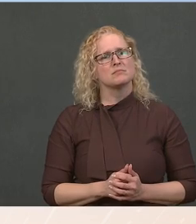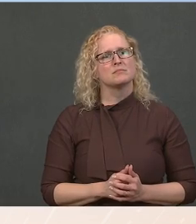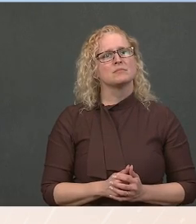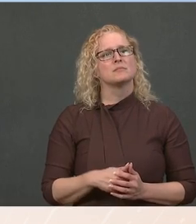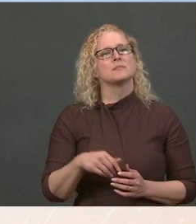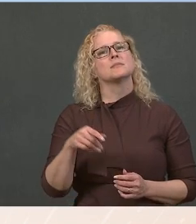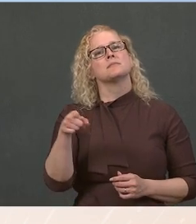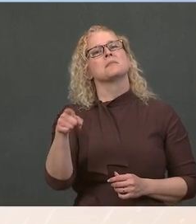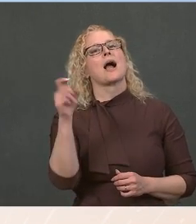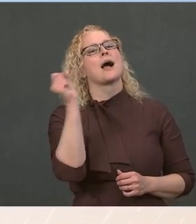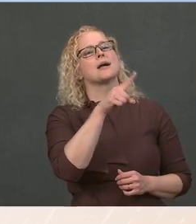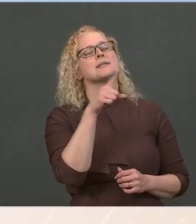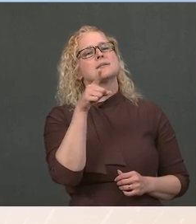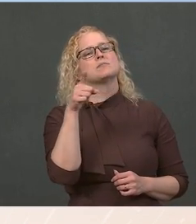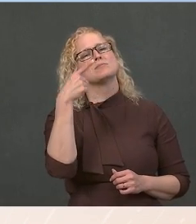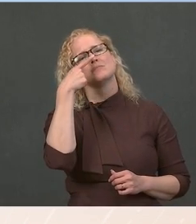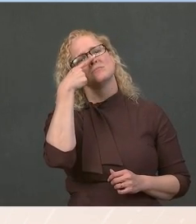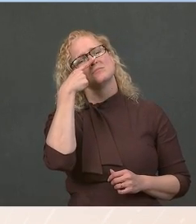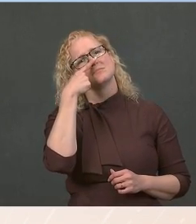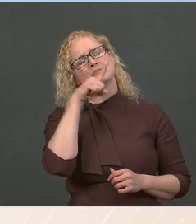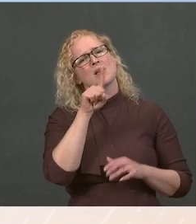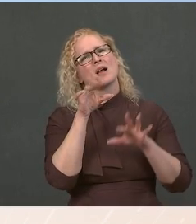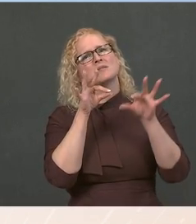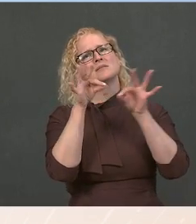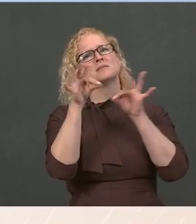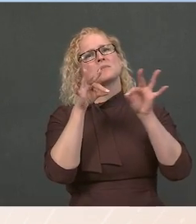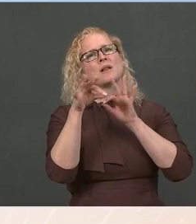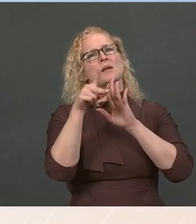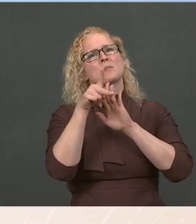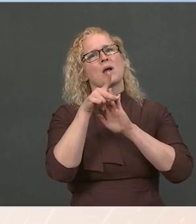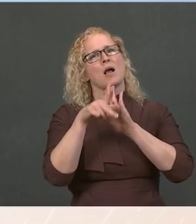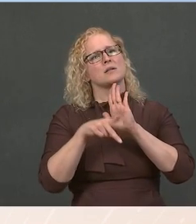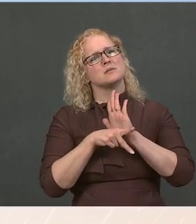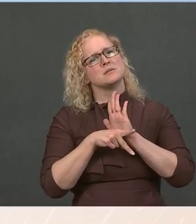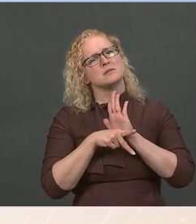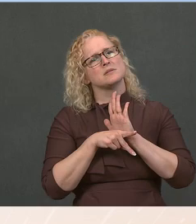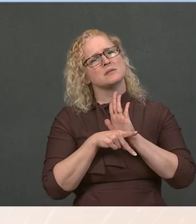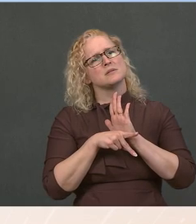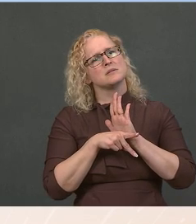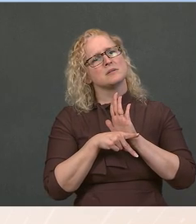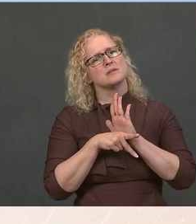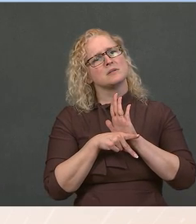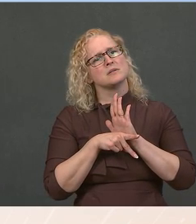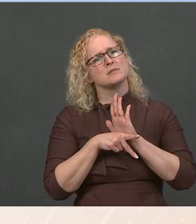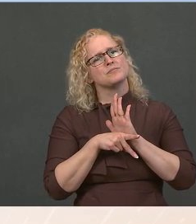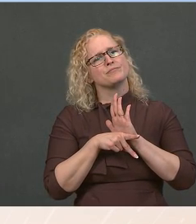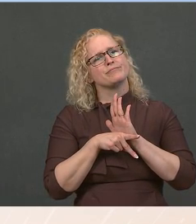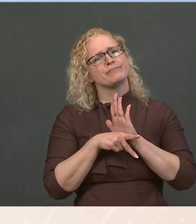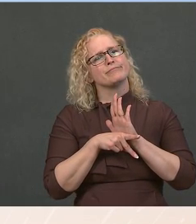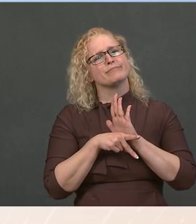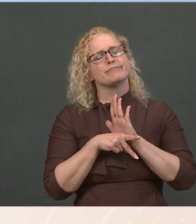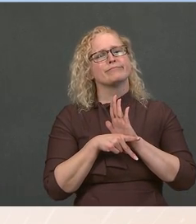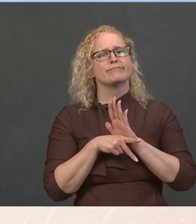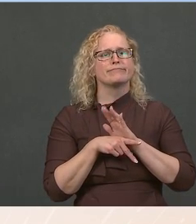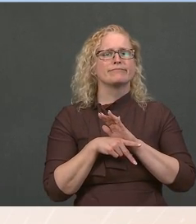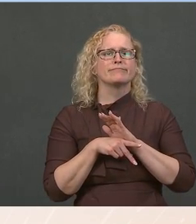on revealing the White House commissioned officers who have COVID -- when did that change? Because on July 20th, Jen Psaki specifically said